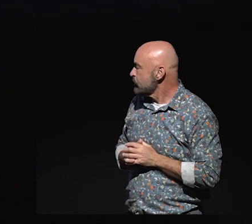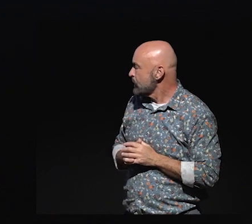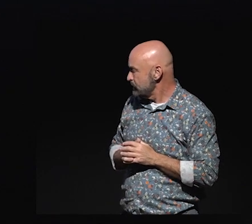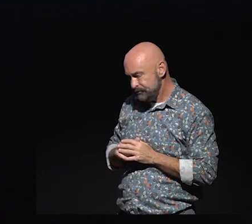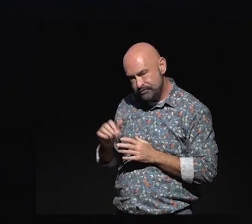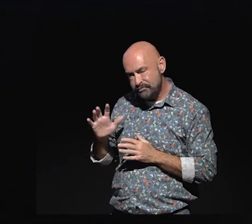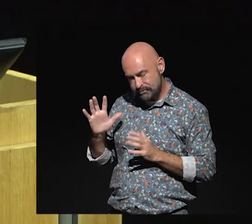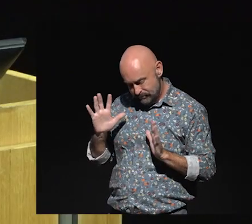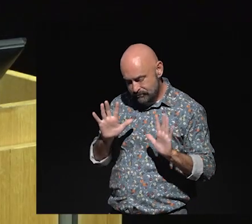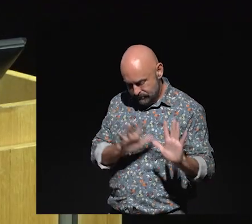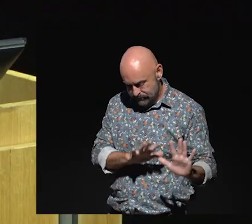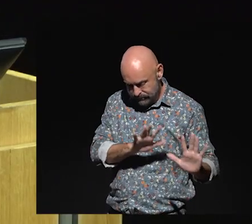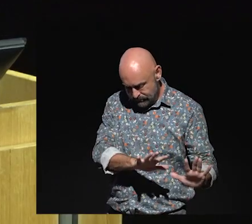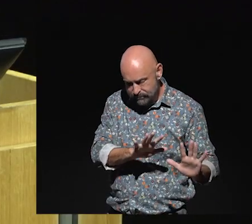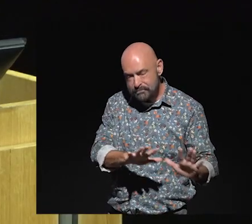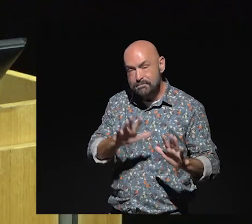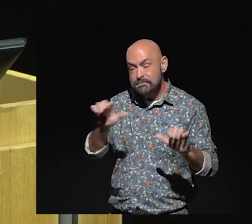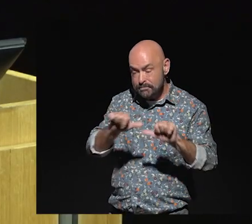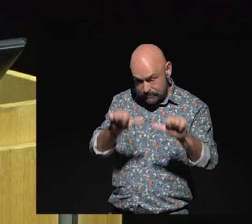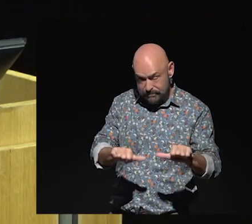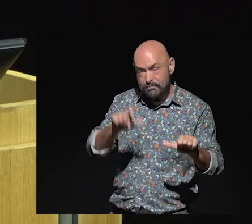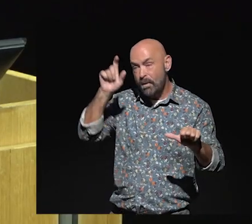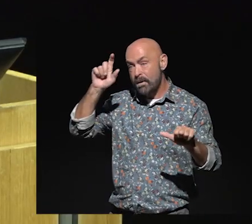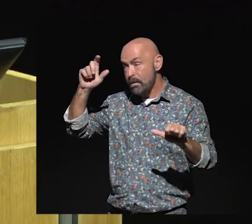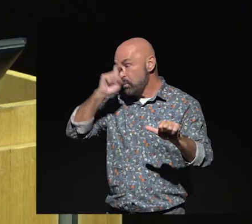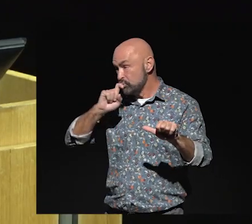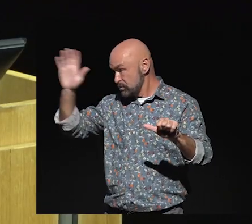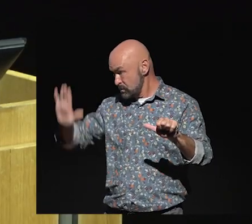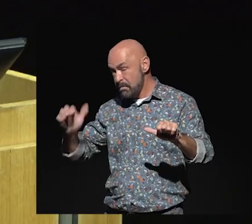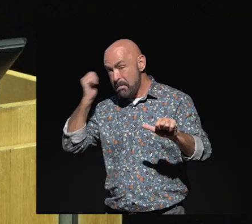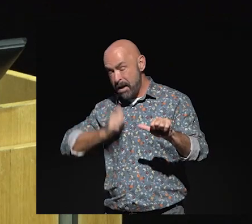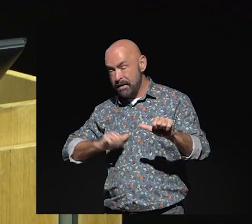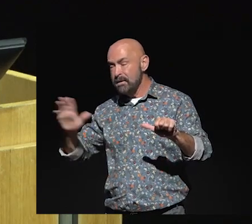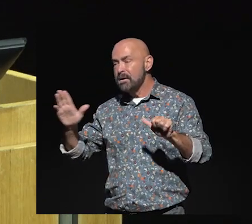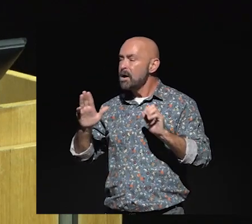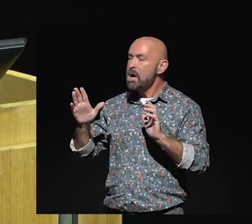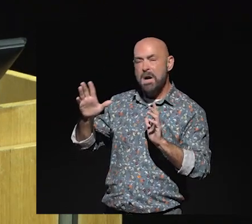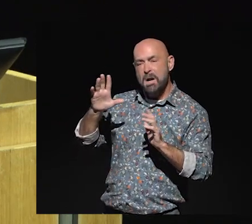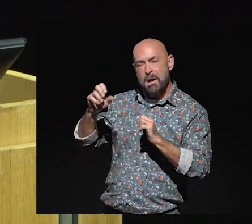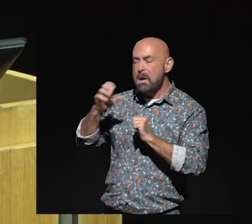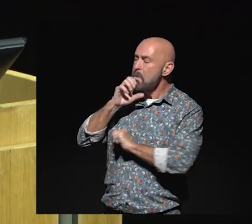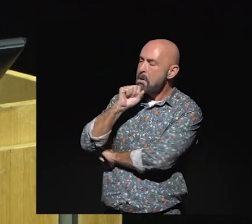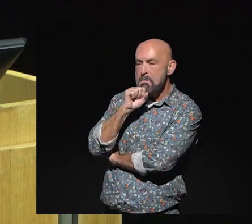having finished the portrait in black, Monsieur Moitessier is satisfied. "Okay, I've got my portrait."